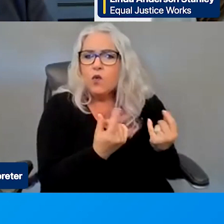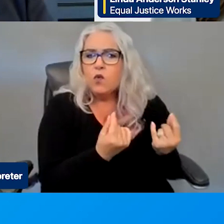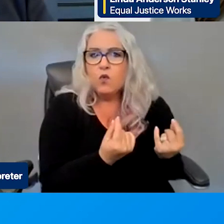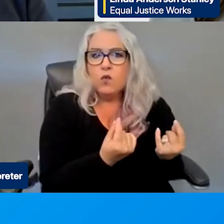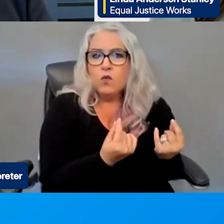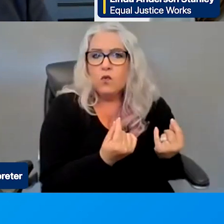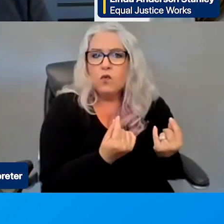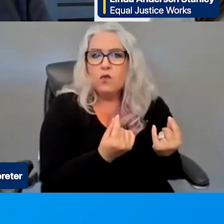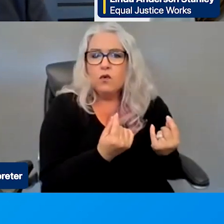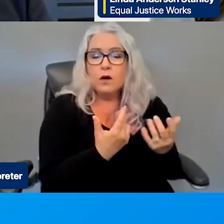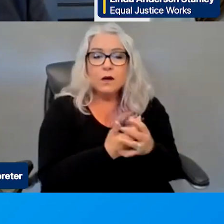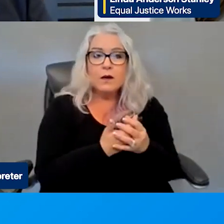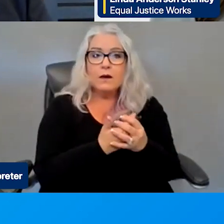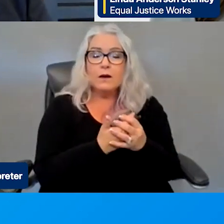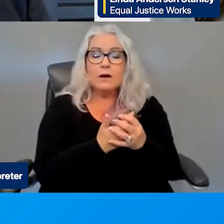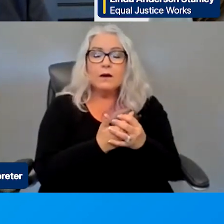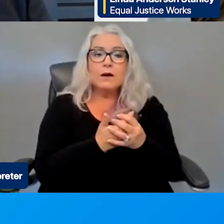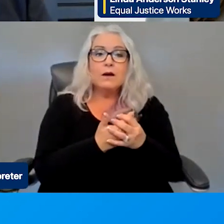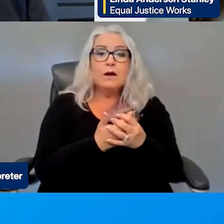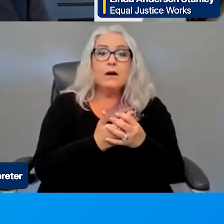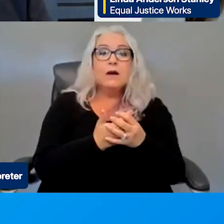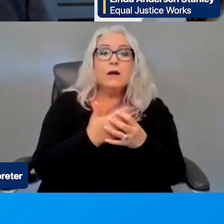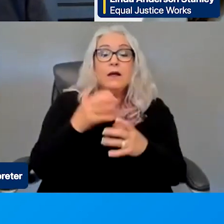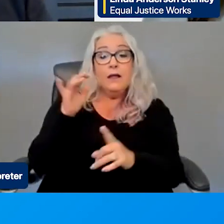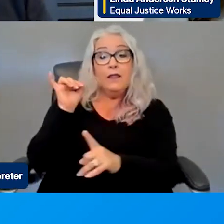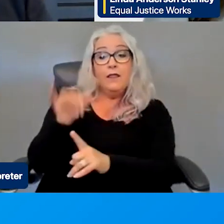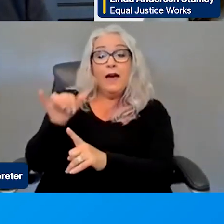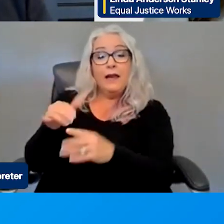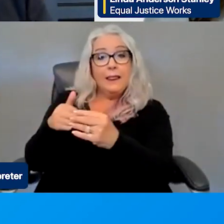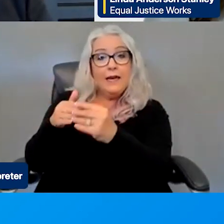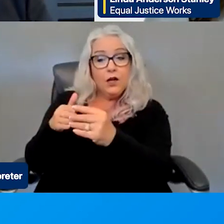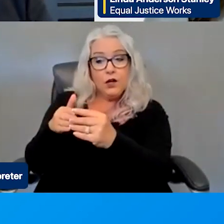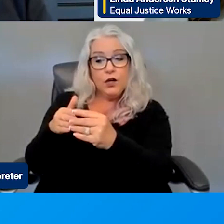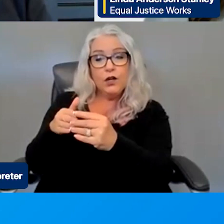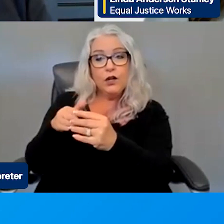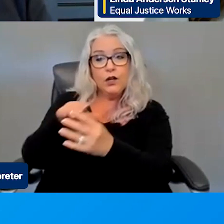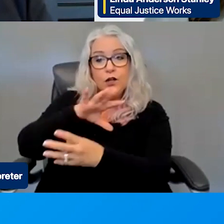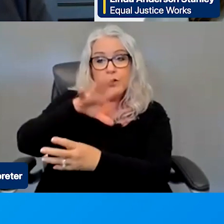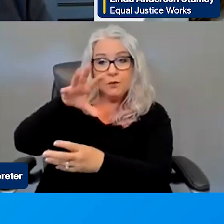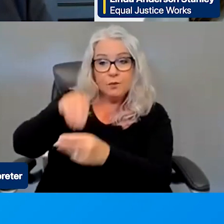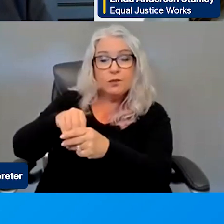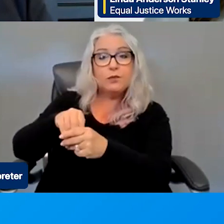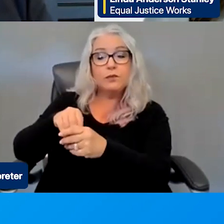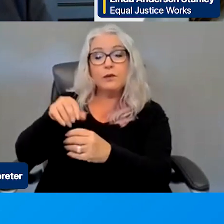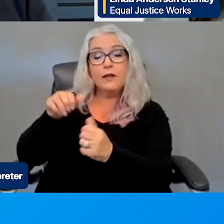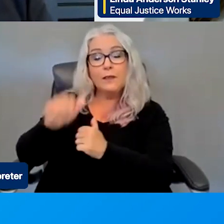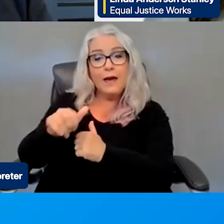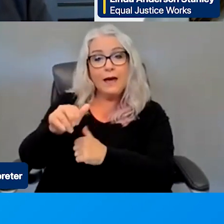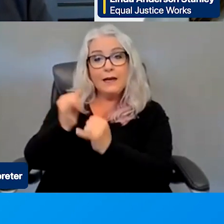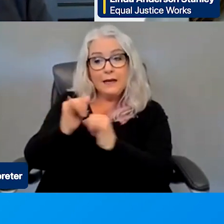And the reality is the current leadership of that Independent Living Center, you know, was frank with me.